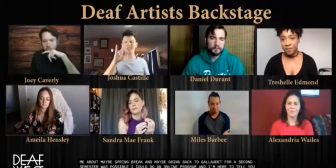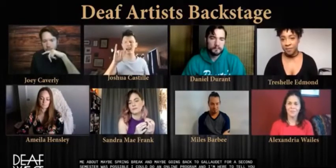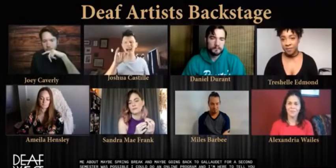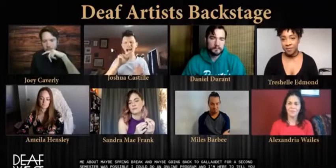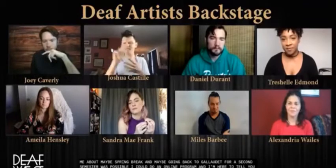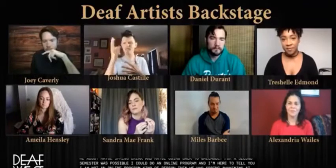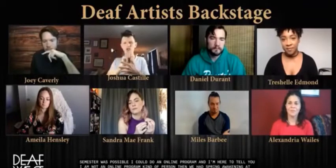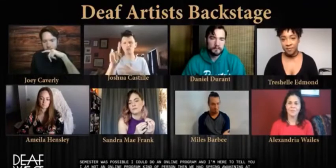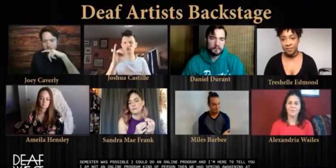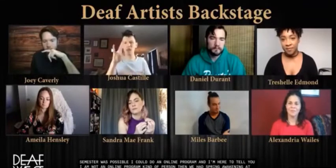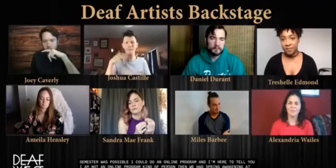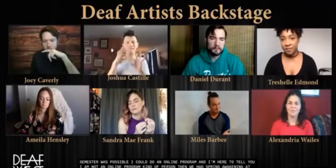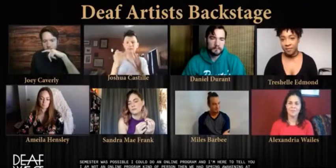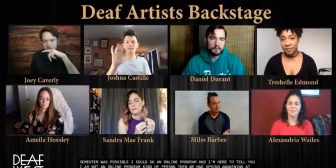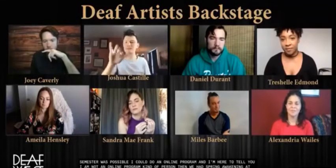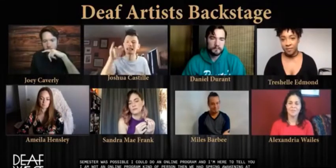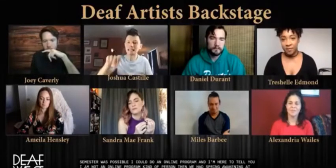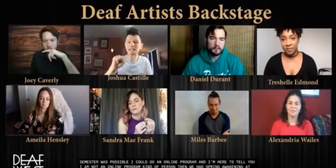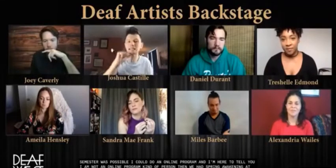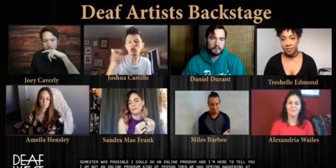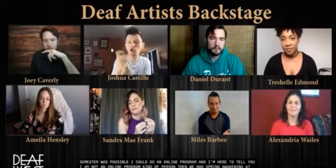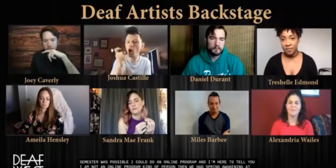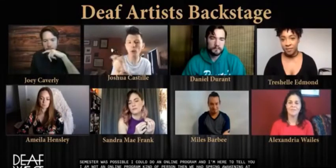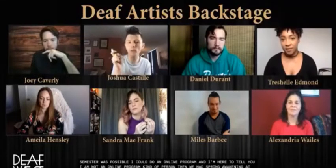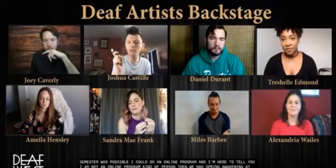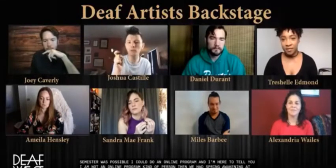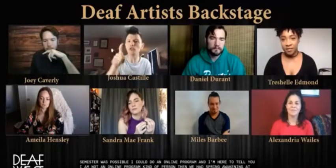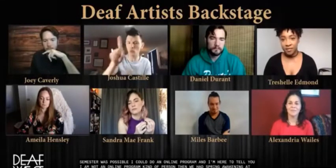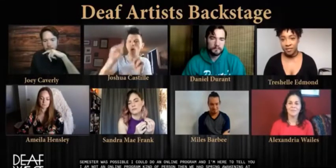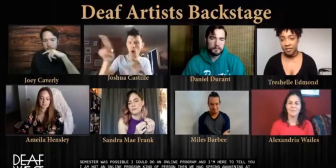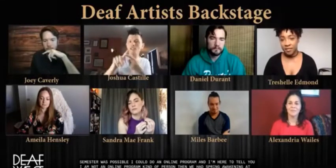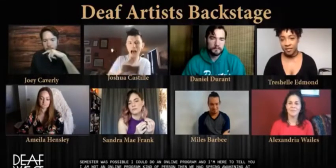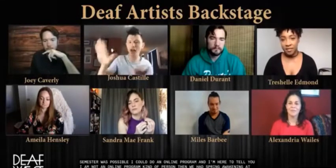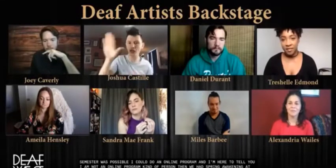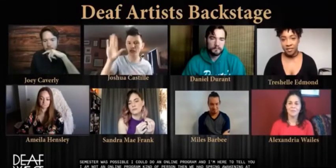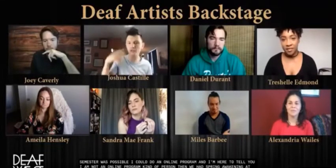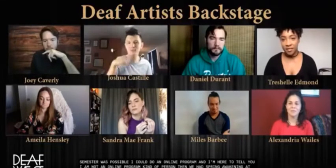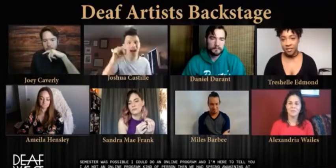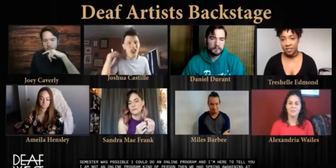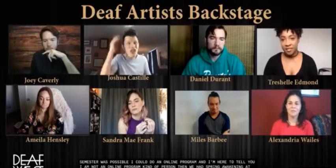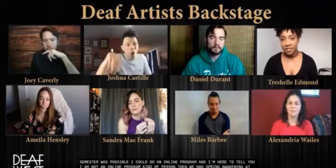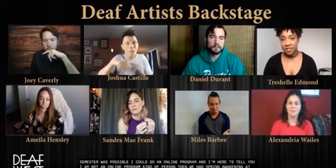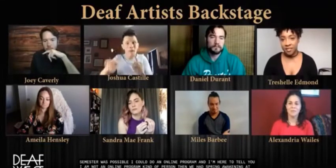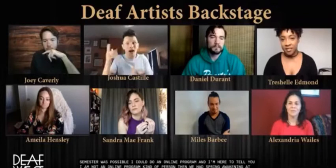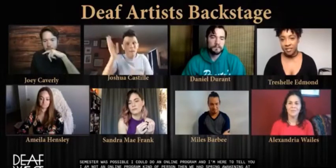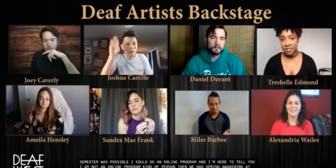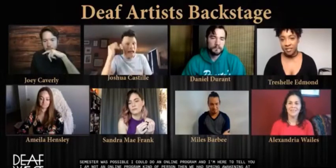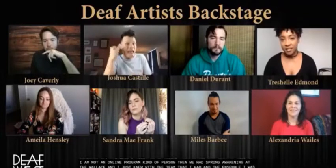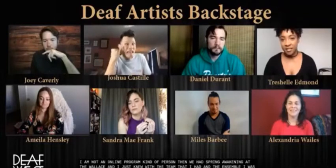I was able to go home and then the first week of July my family said “hey, this isn't a joke anymore.